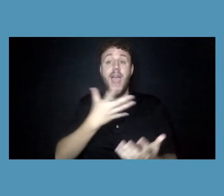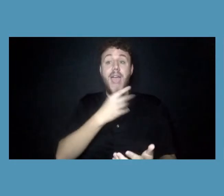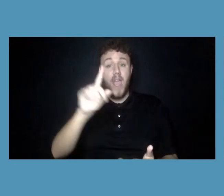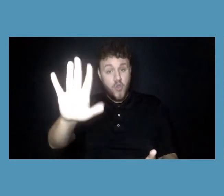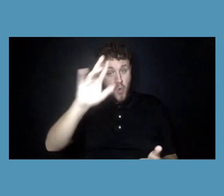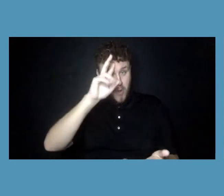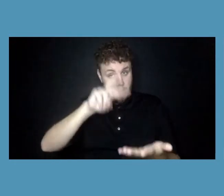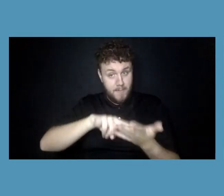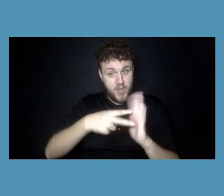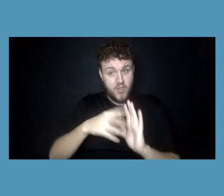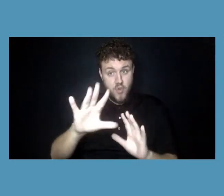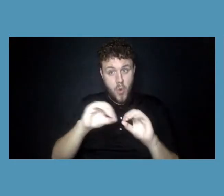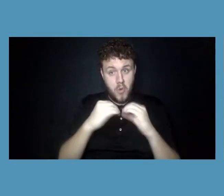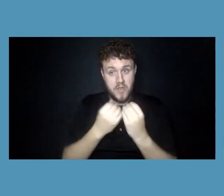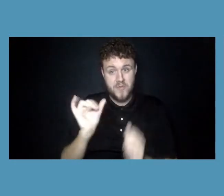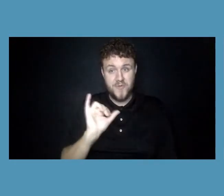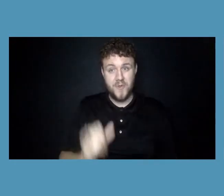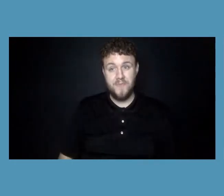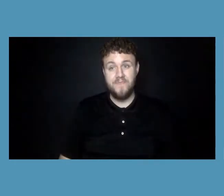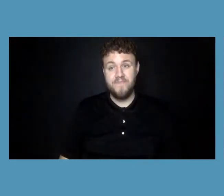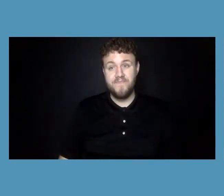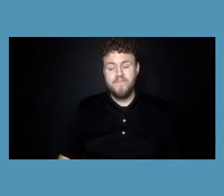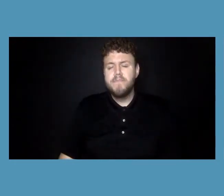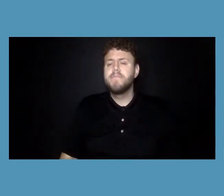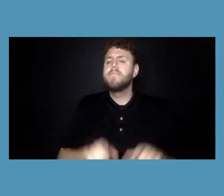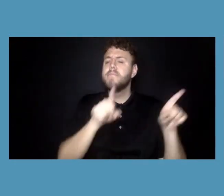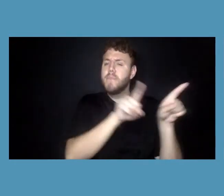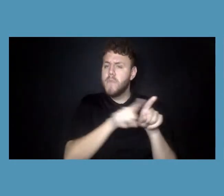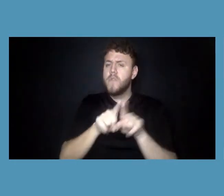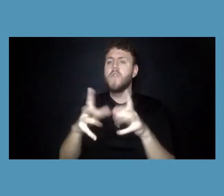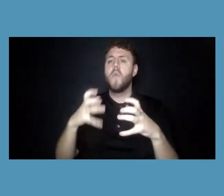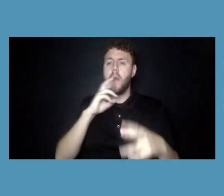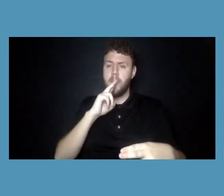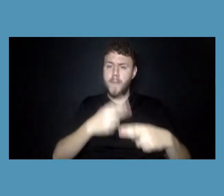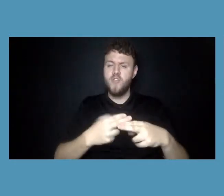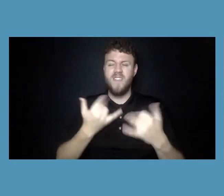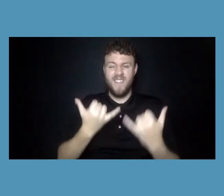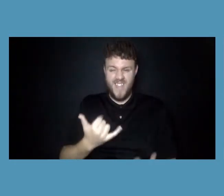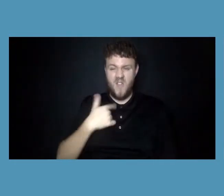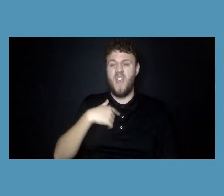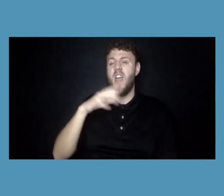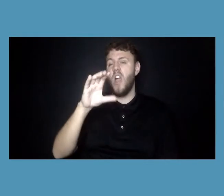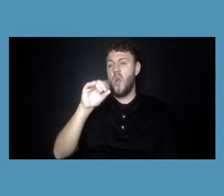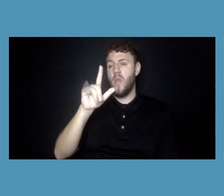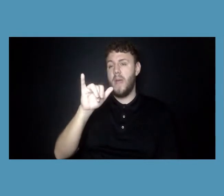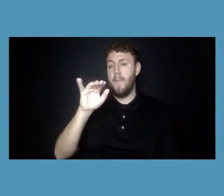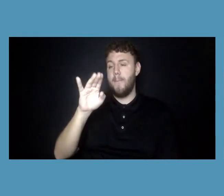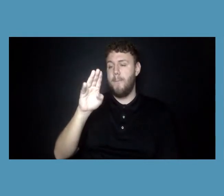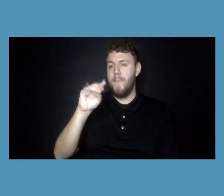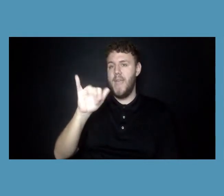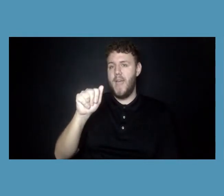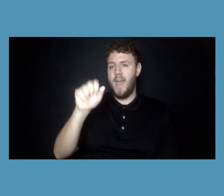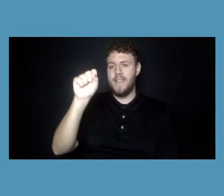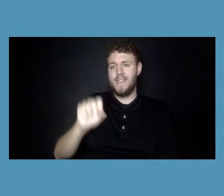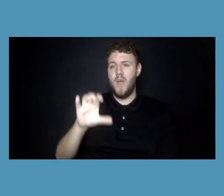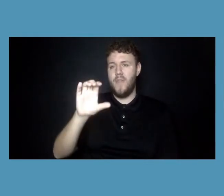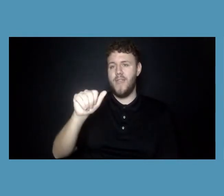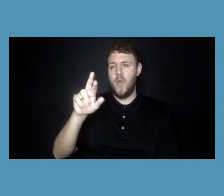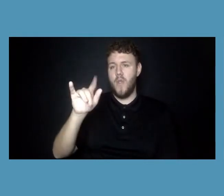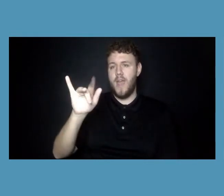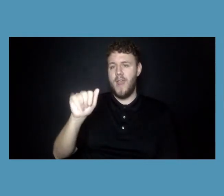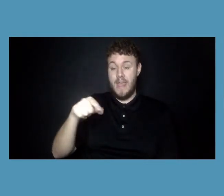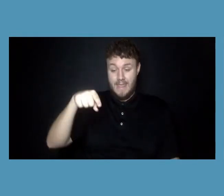I would like to say that since I am in Columbia, South Carolina, that this location is also